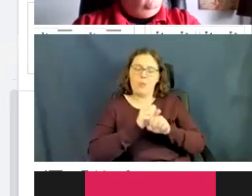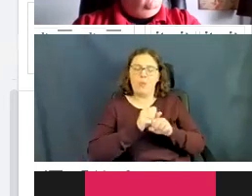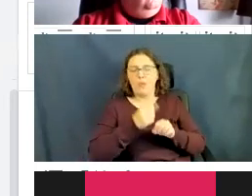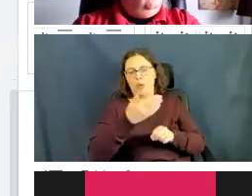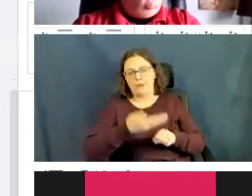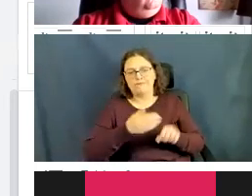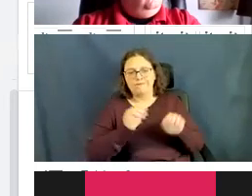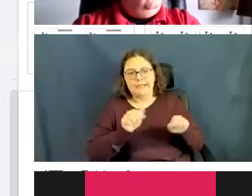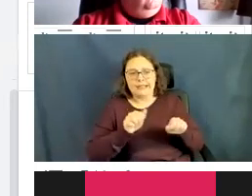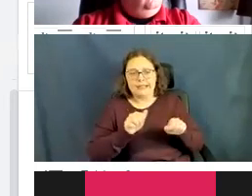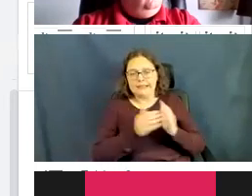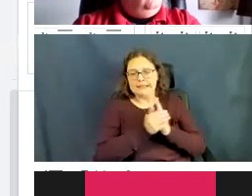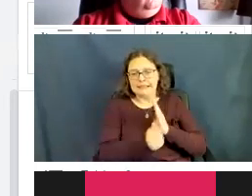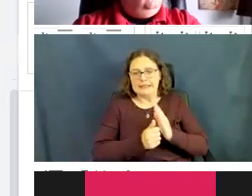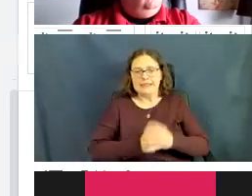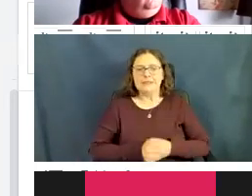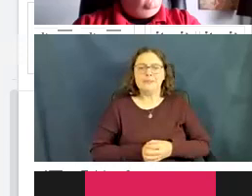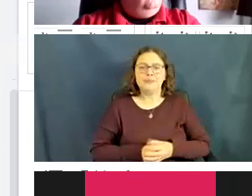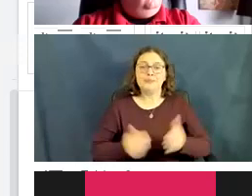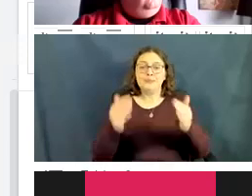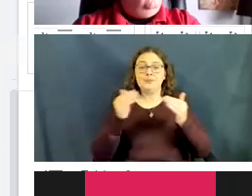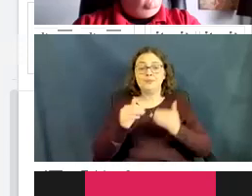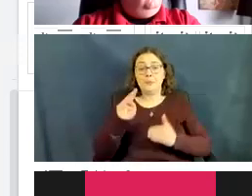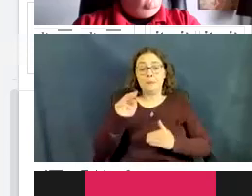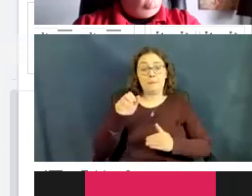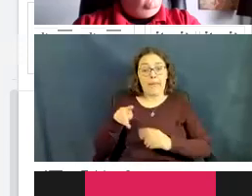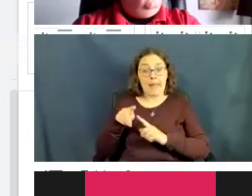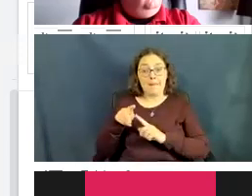It's got placeholders were Sandy, you can click and